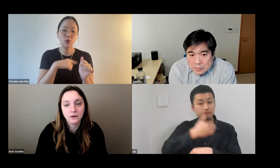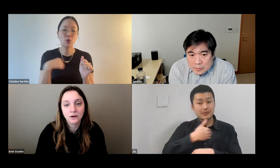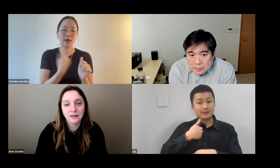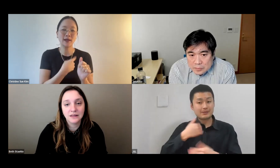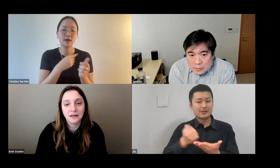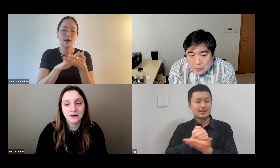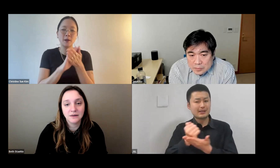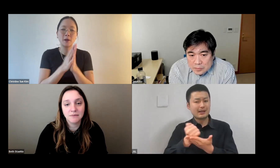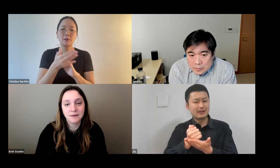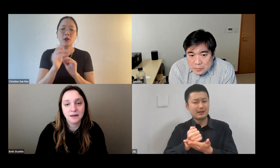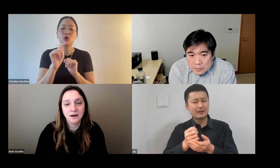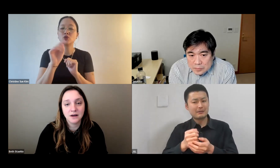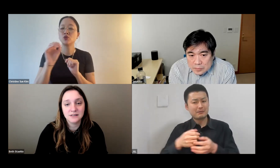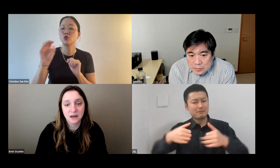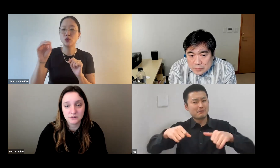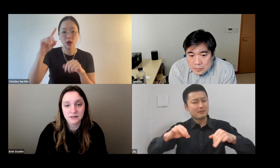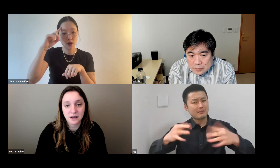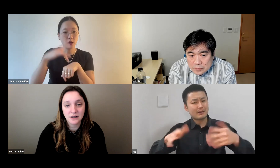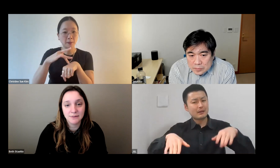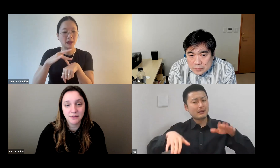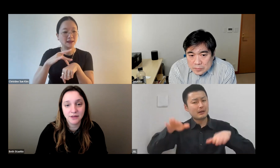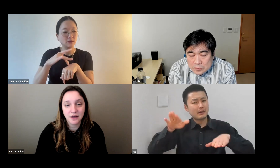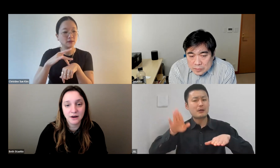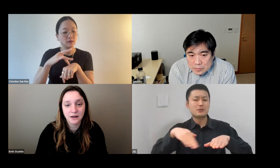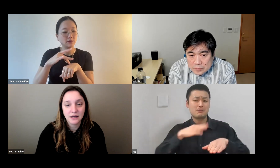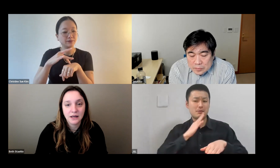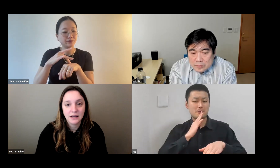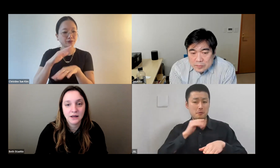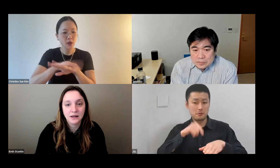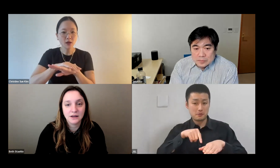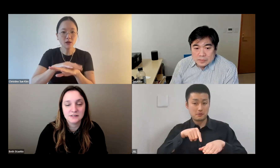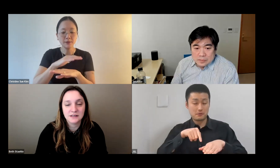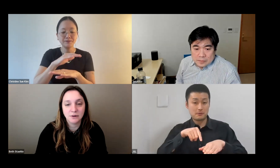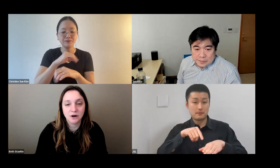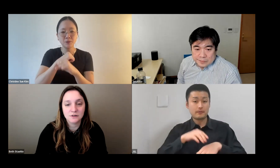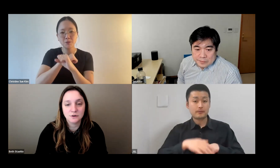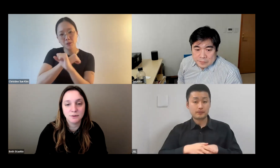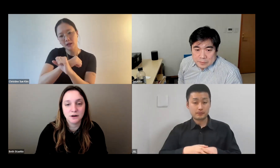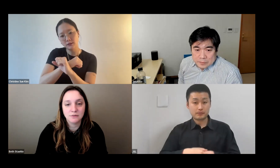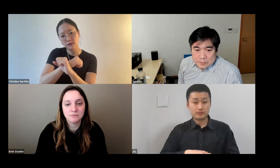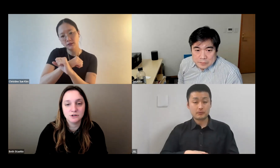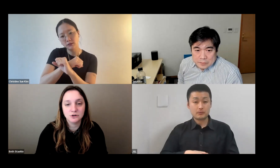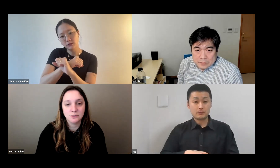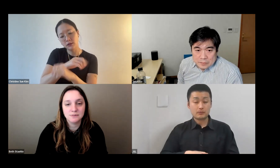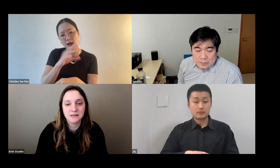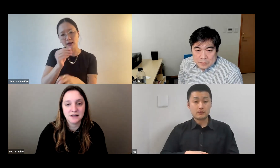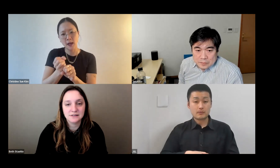I think that maybe a downside about that is that we also become too obsessed